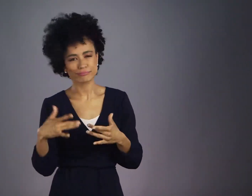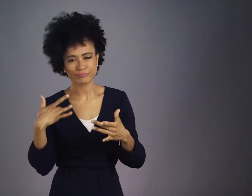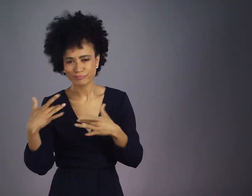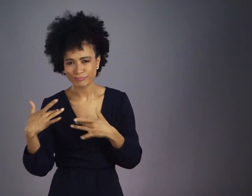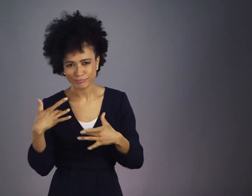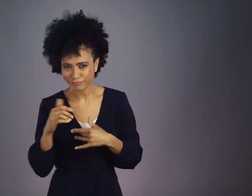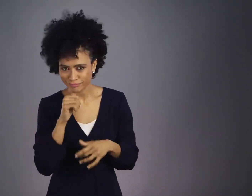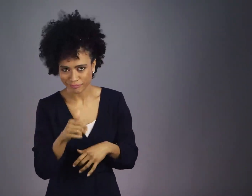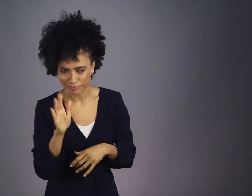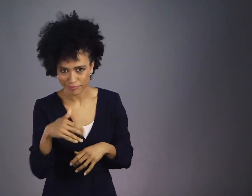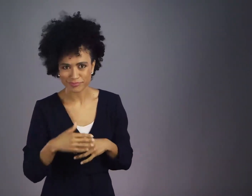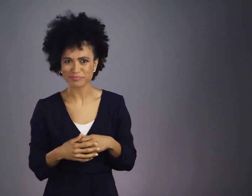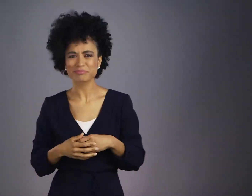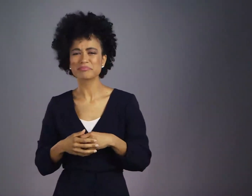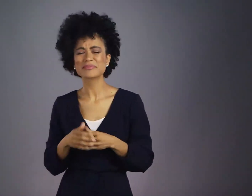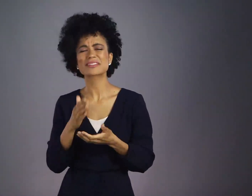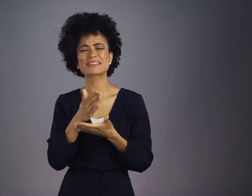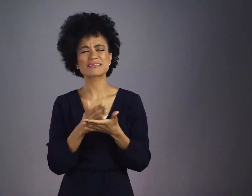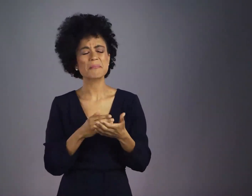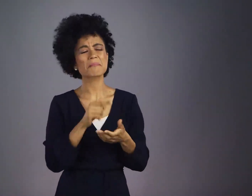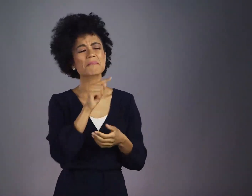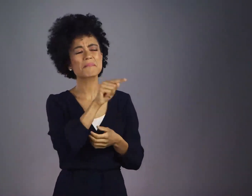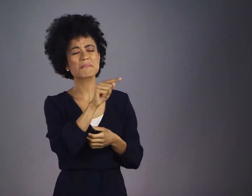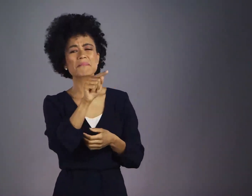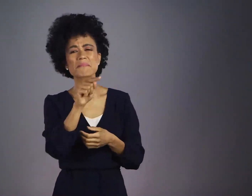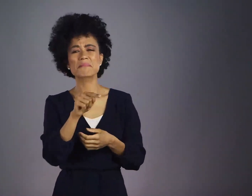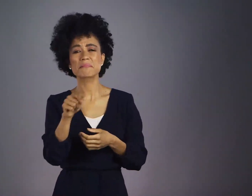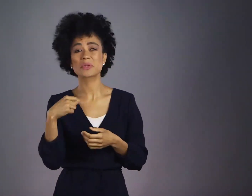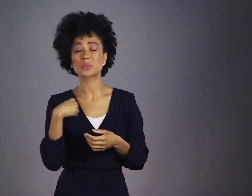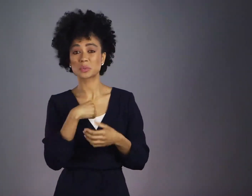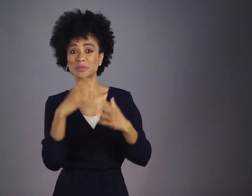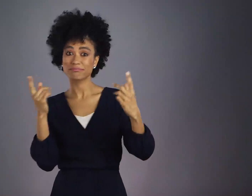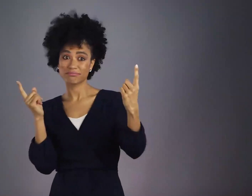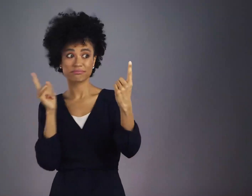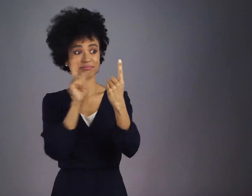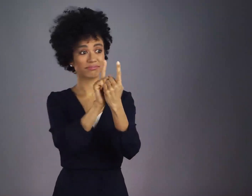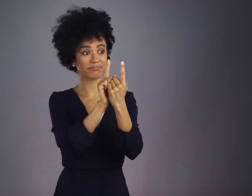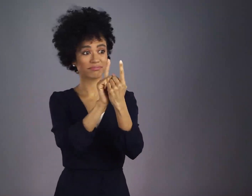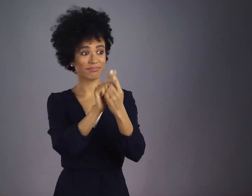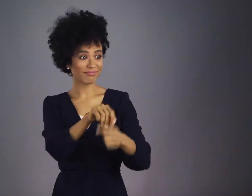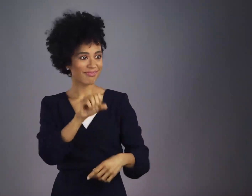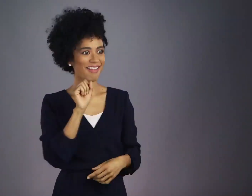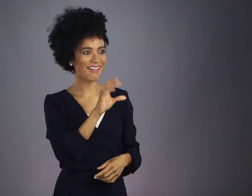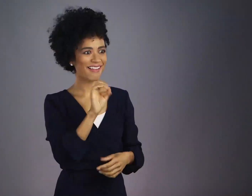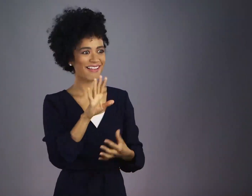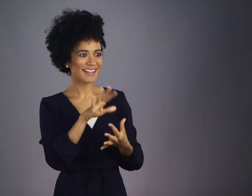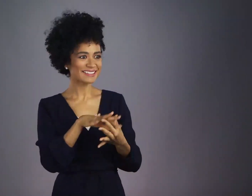Let us be reassured. To some people we need not, and probably should not emphasize